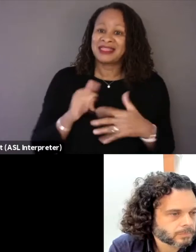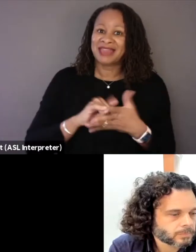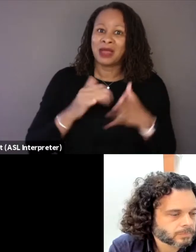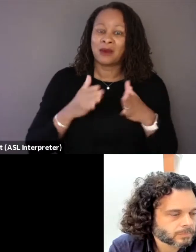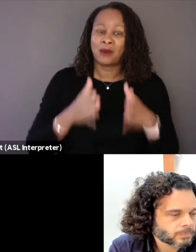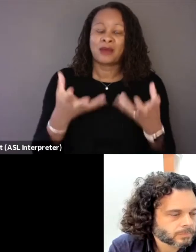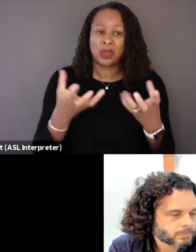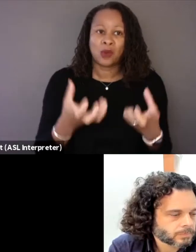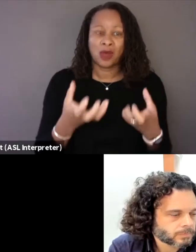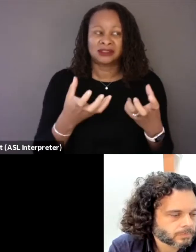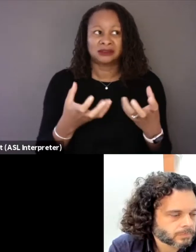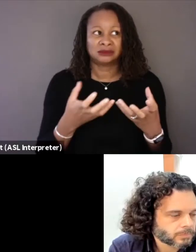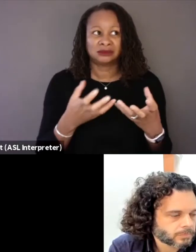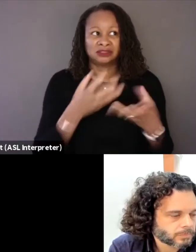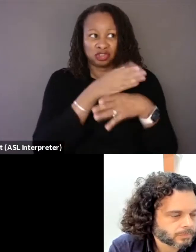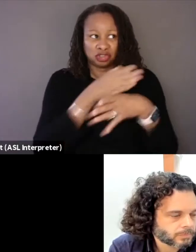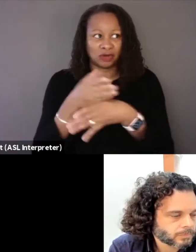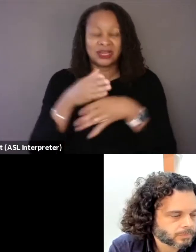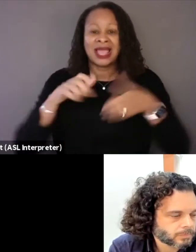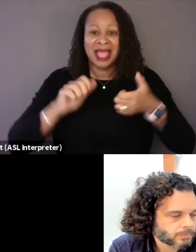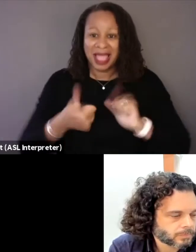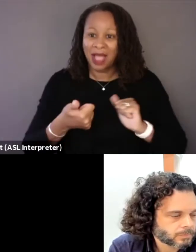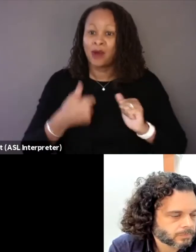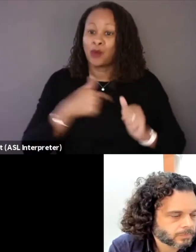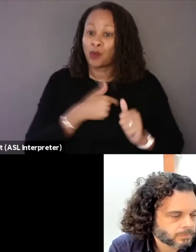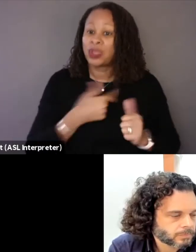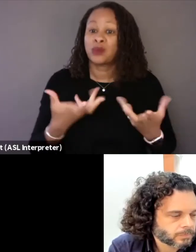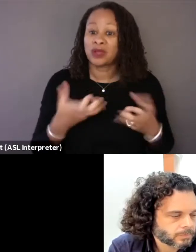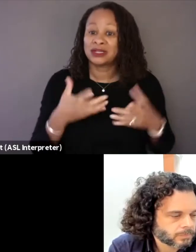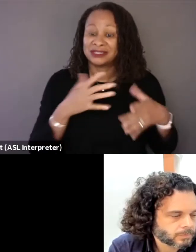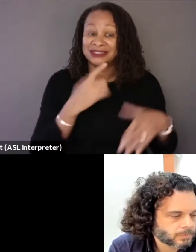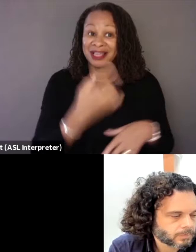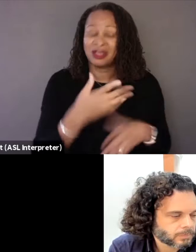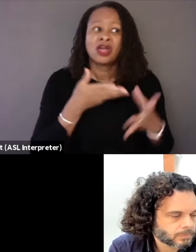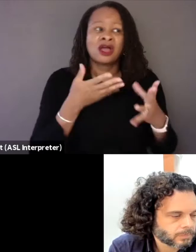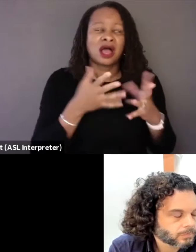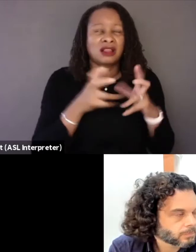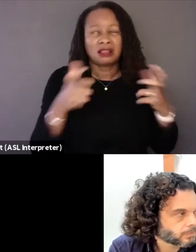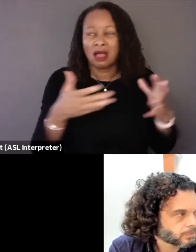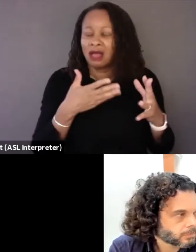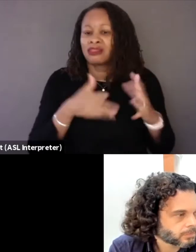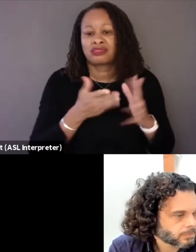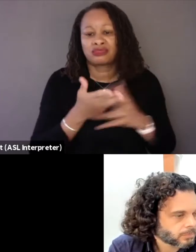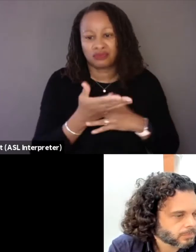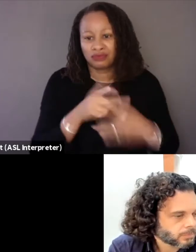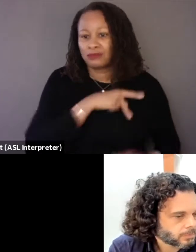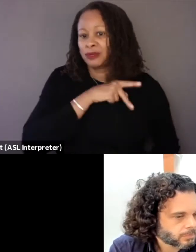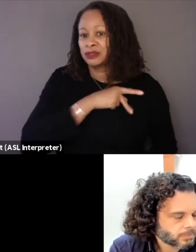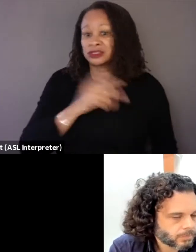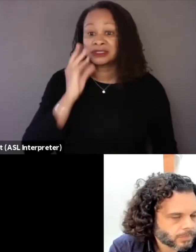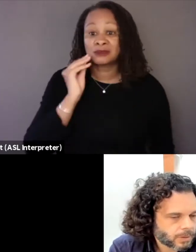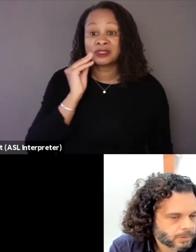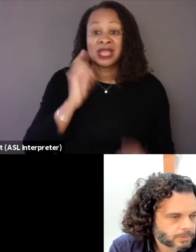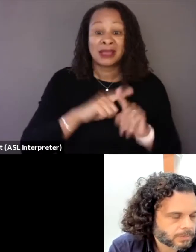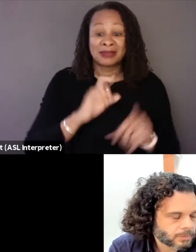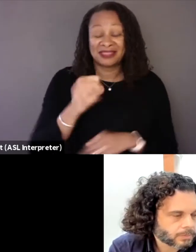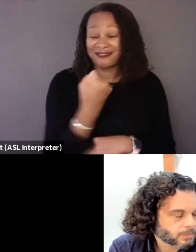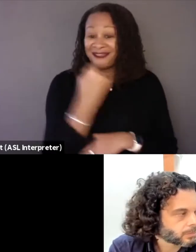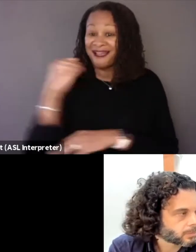like telling it, which is very much the personal experience. And what, in terms of the activism question, I think it's an interesting one.